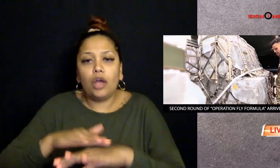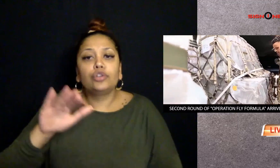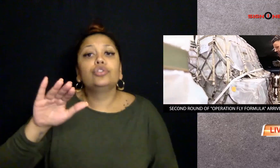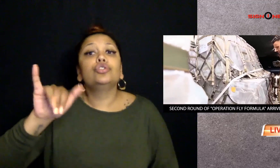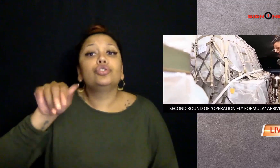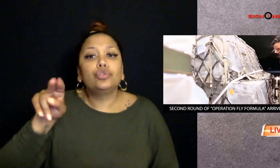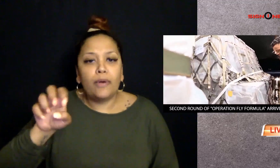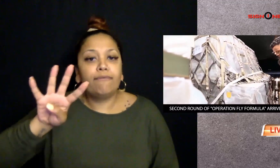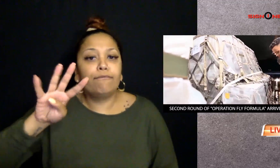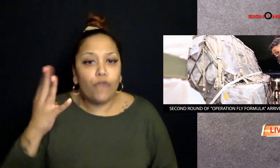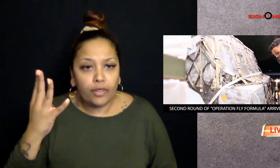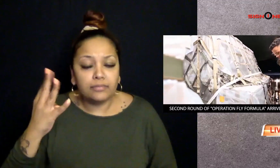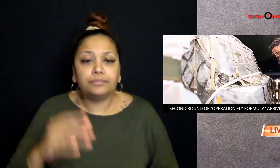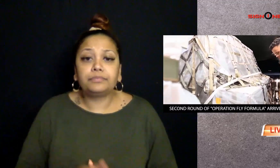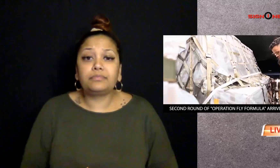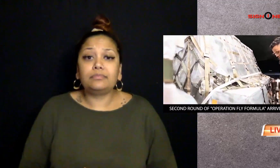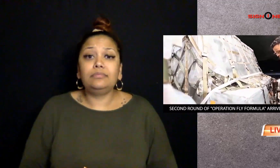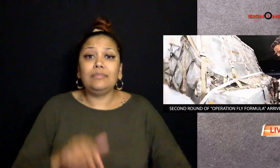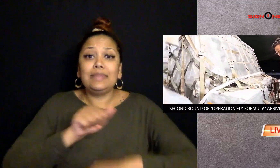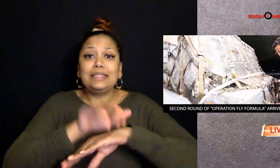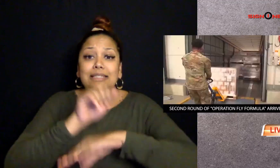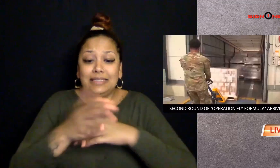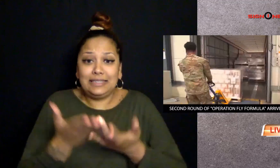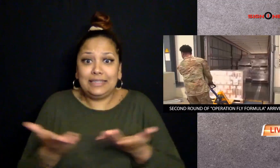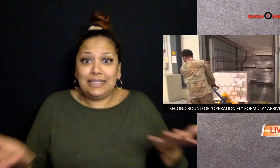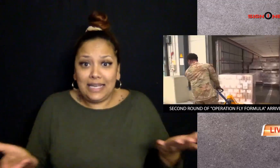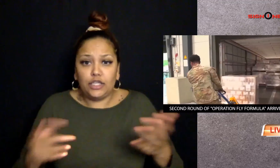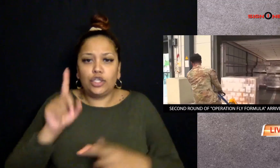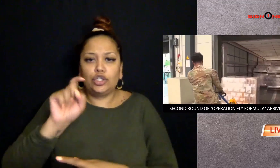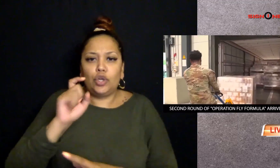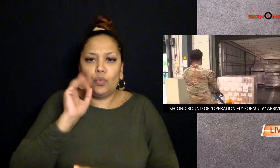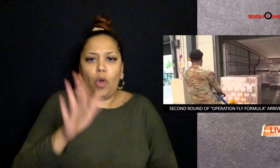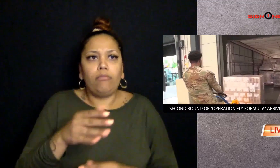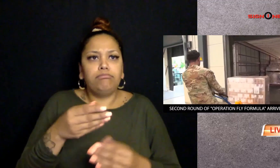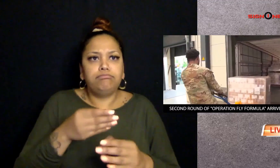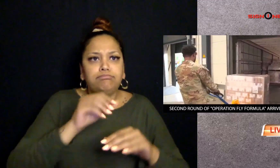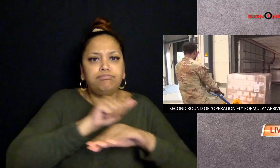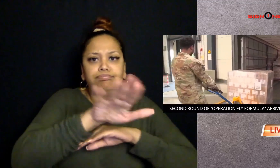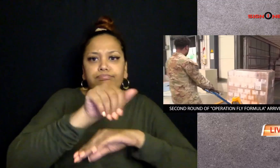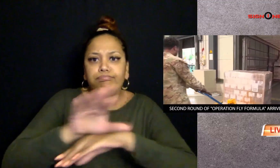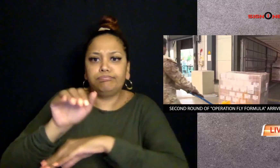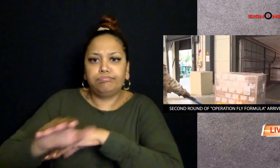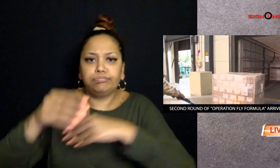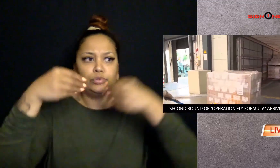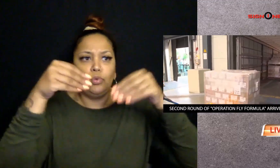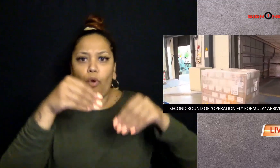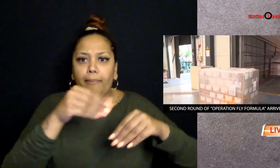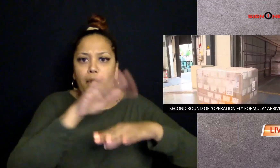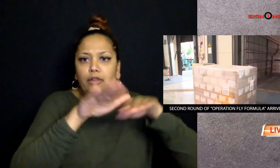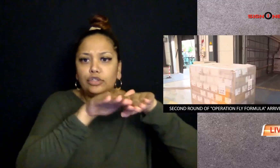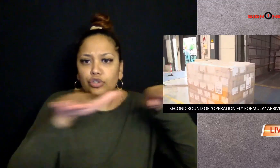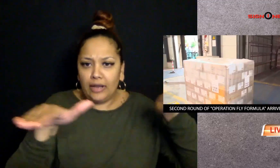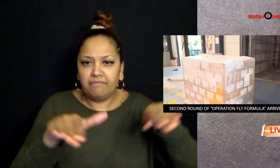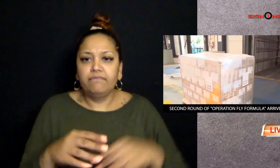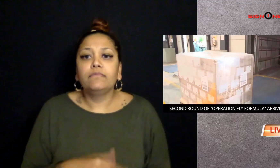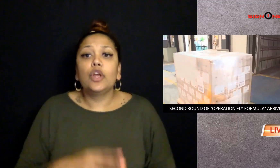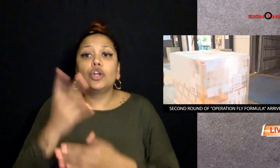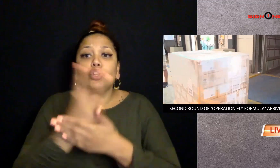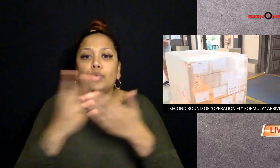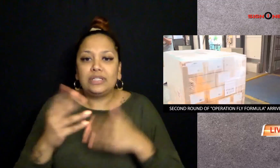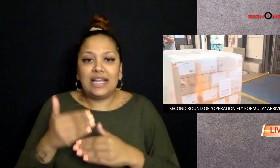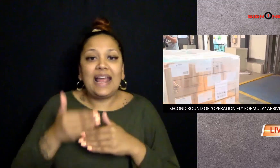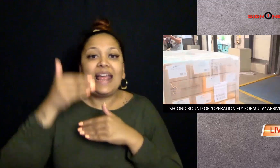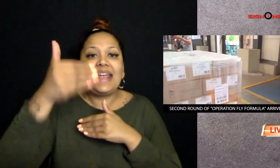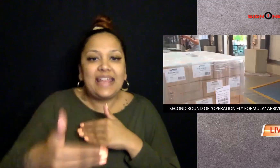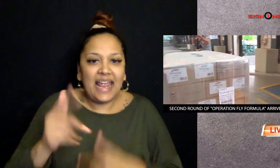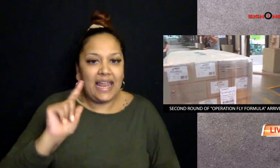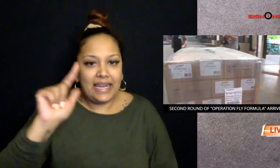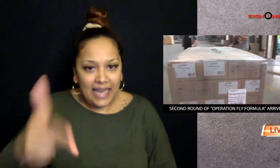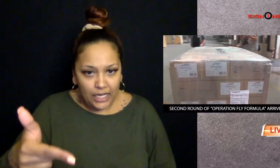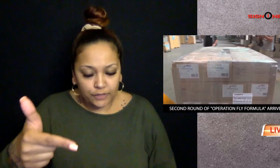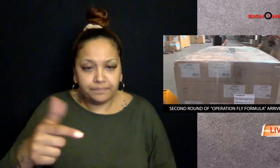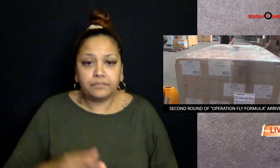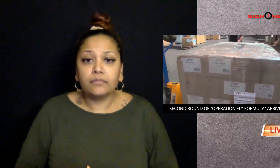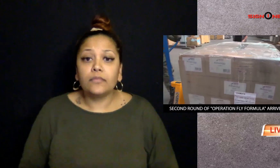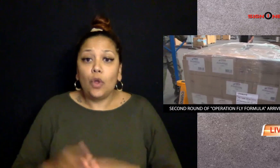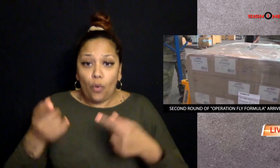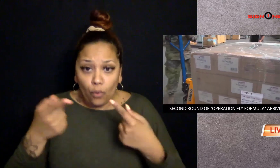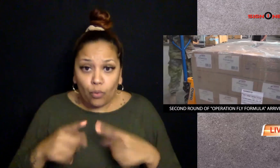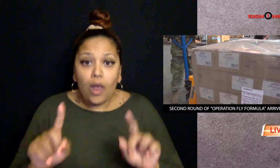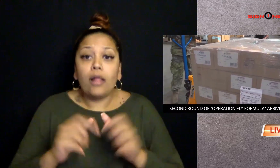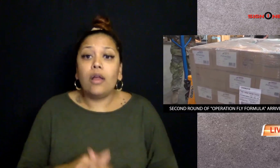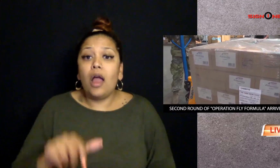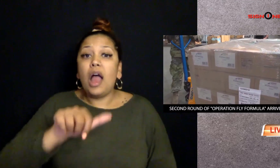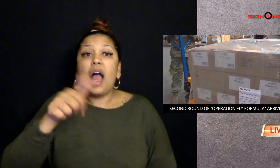recall on June 4 supplies should start hitting store shelves about two weeks later in the